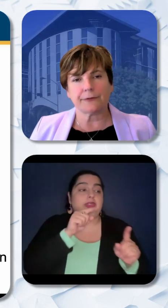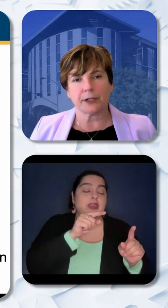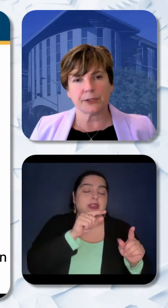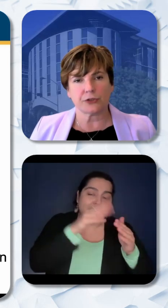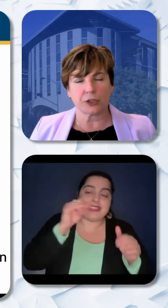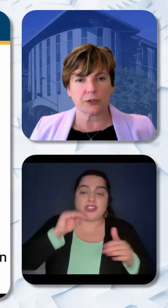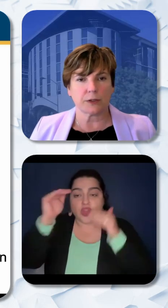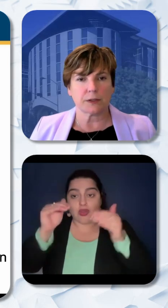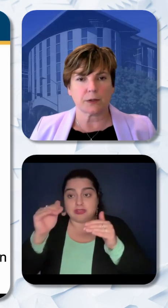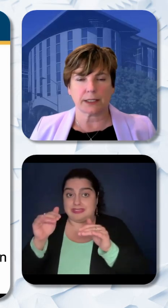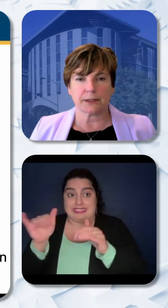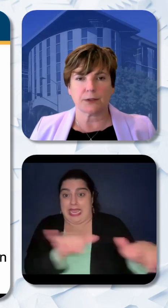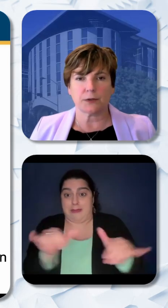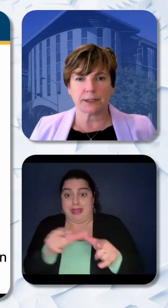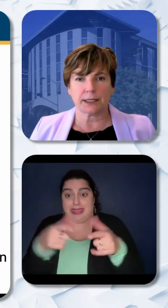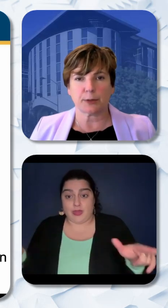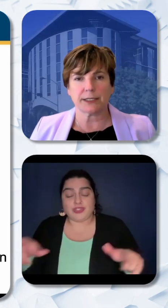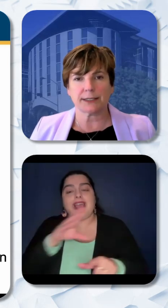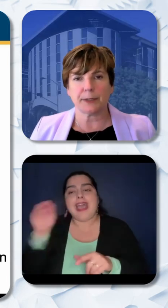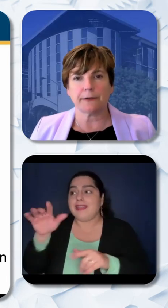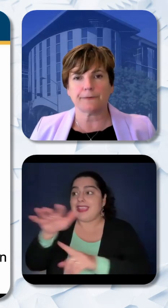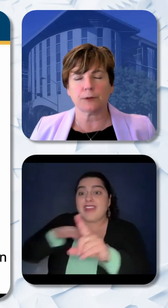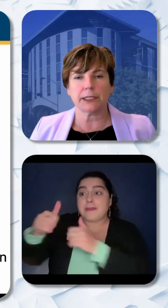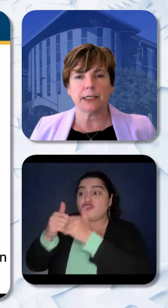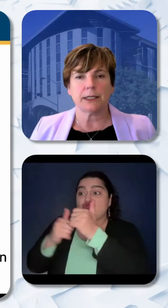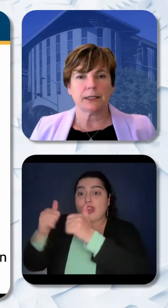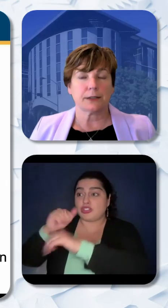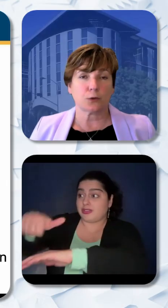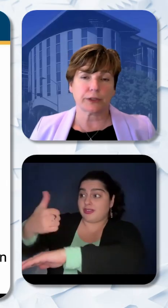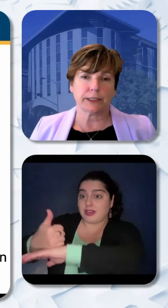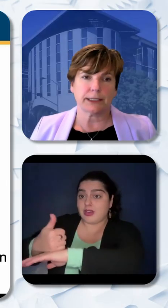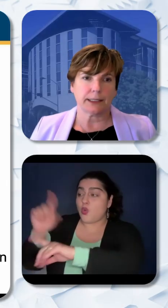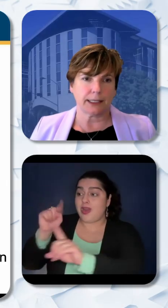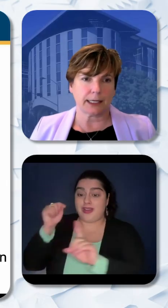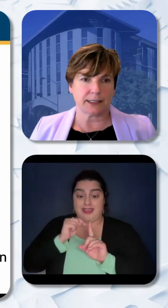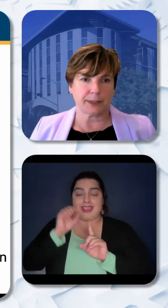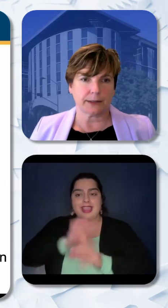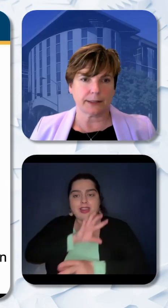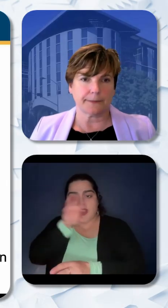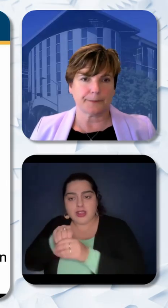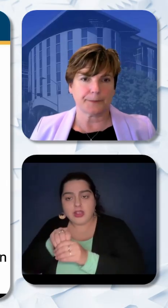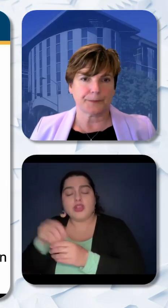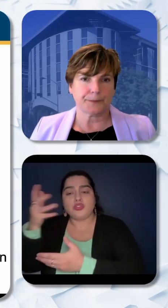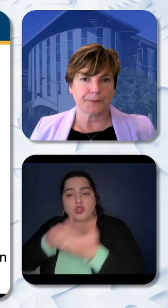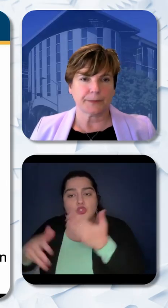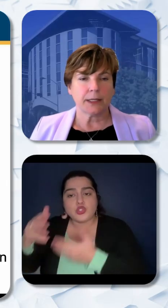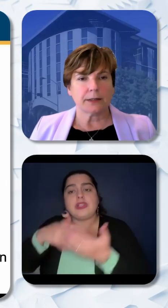the environment structured so that students can participate fully, socially, and academically?